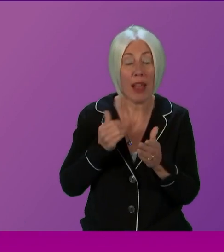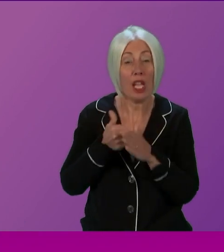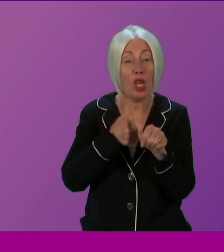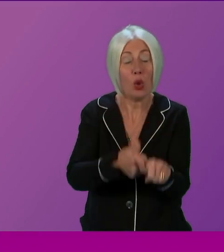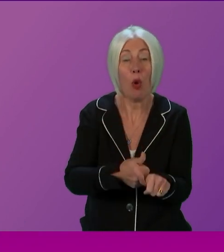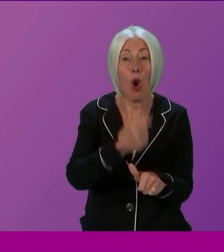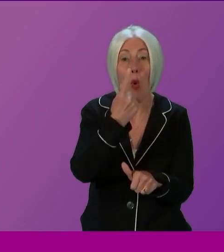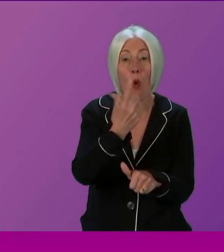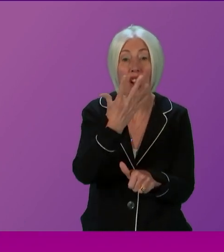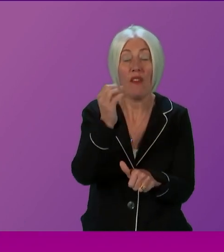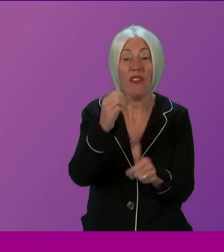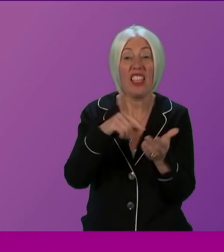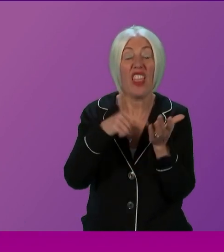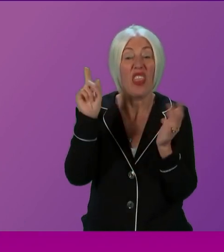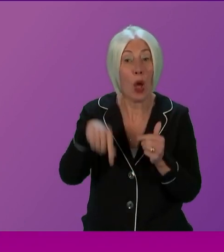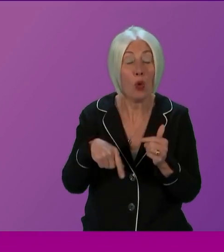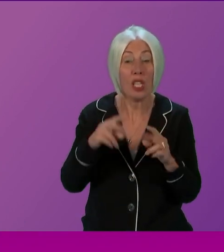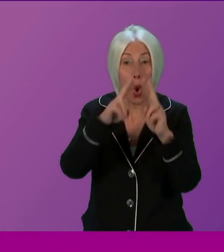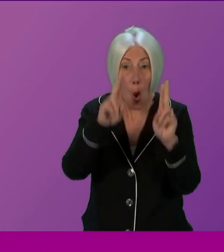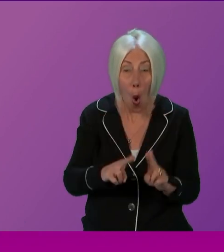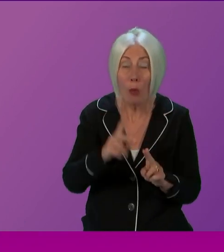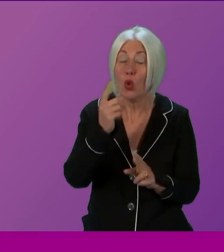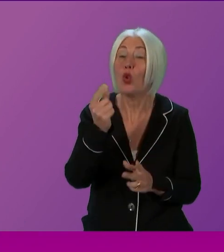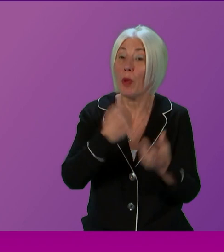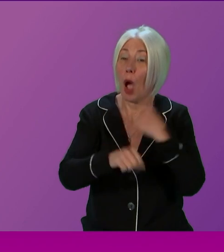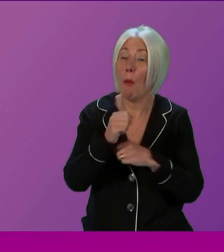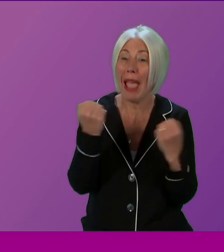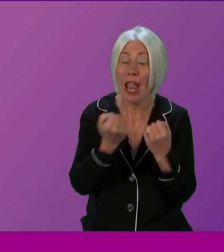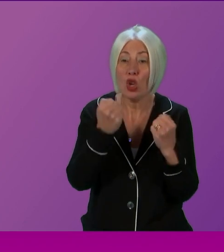households that are in, or at risk of, fuel poverty. We will continue